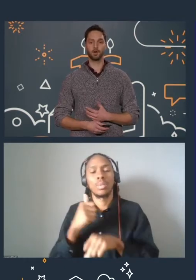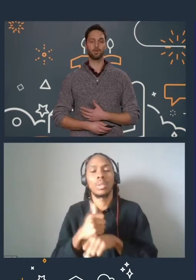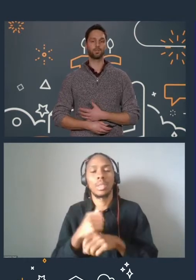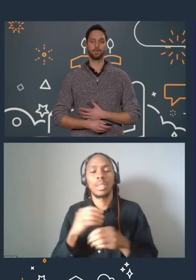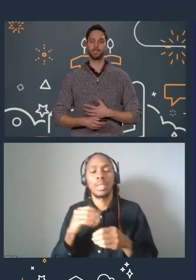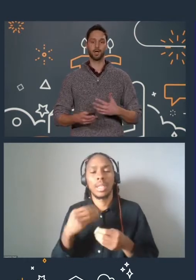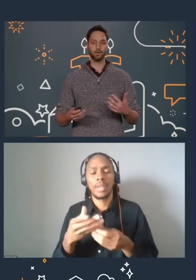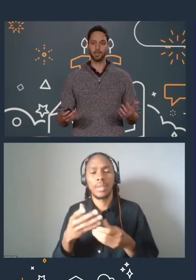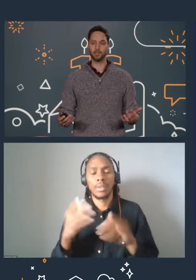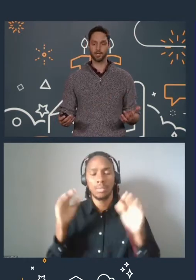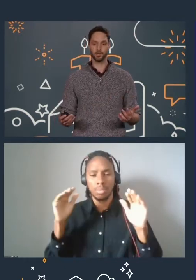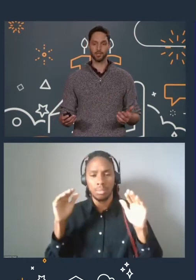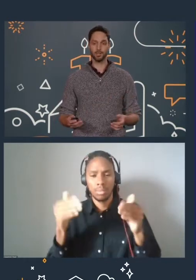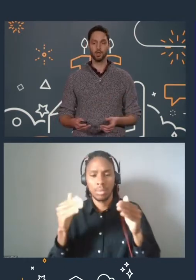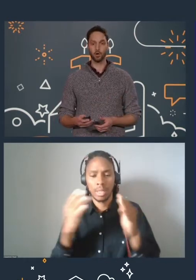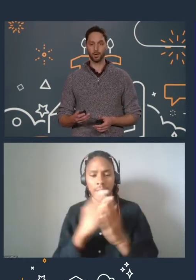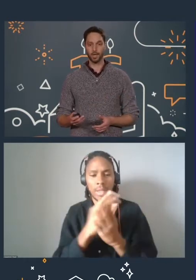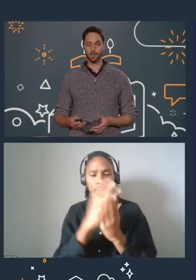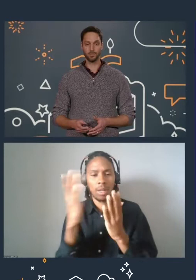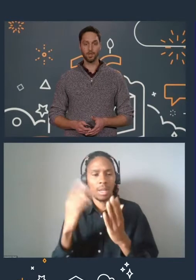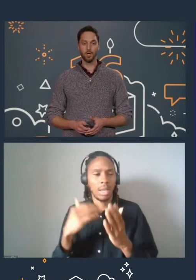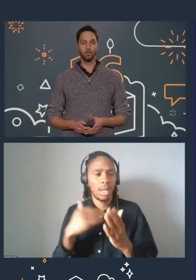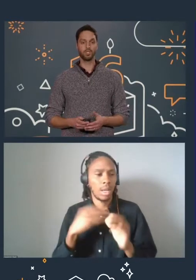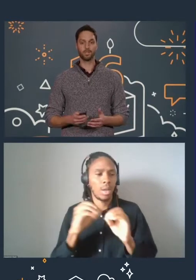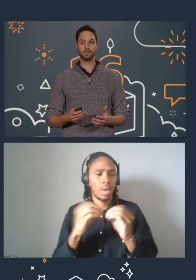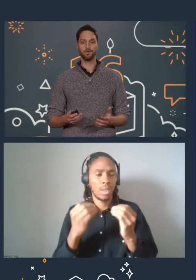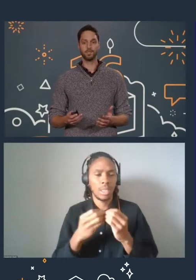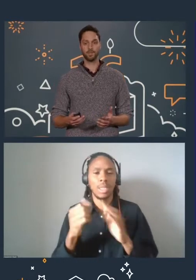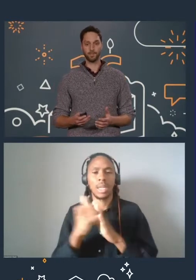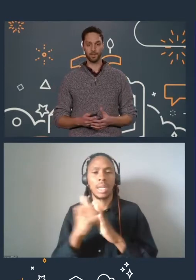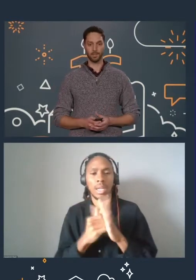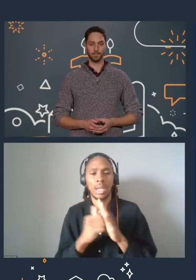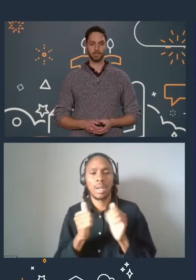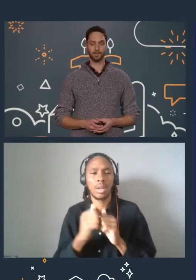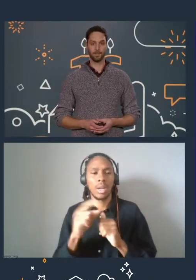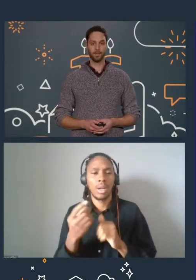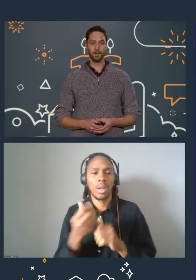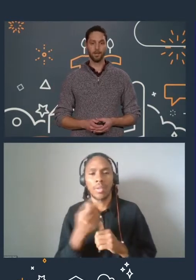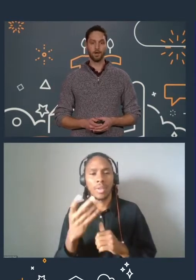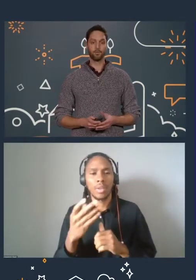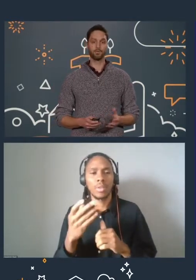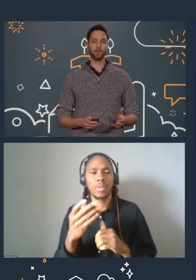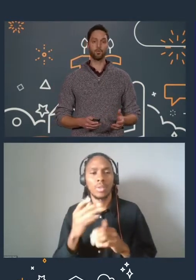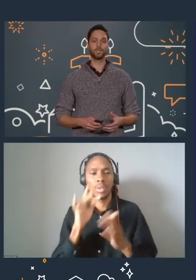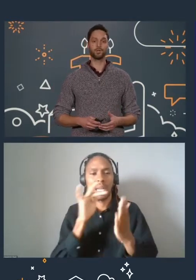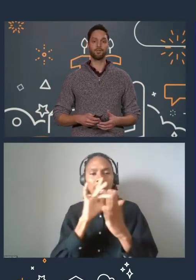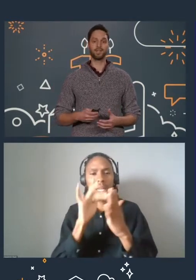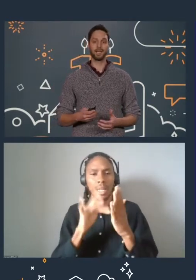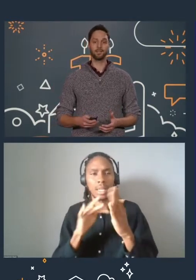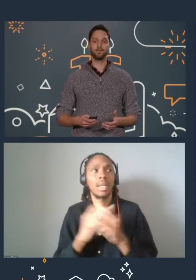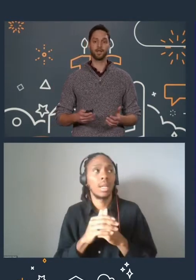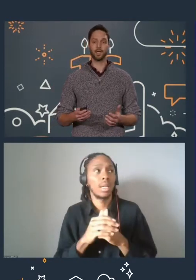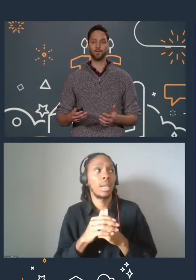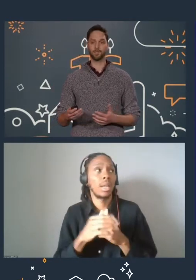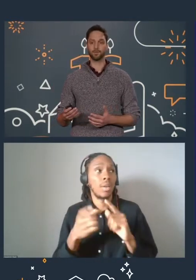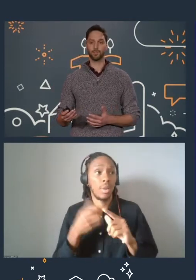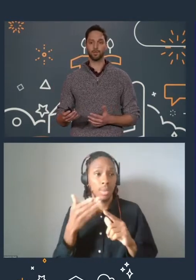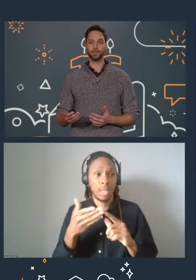across your entire organization or account with just a few simple clicks. From there, once you have identified areas of storage,